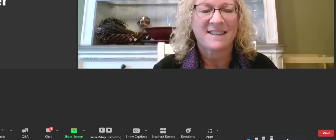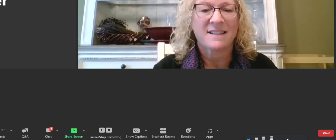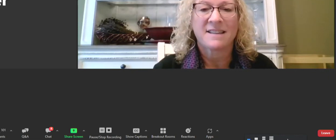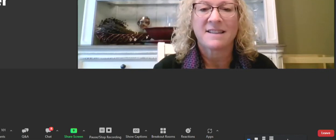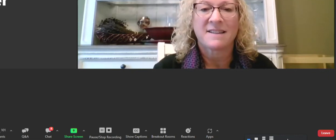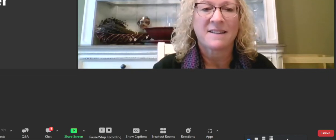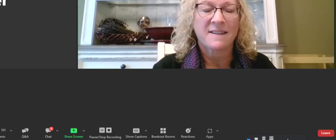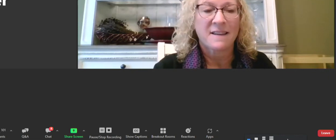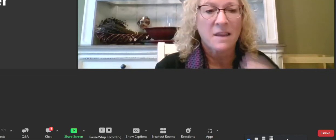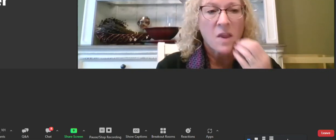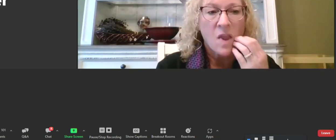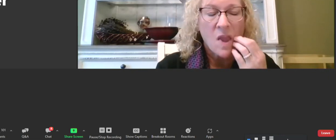One